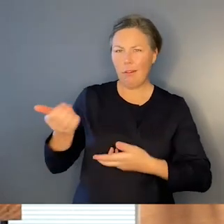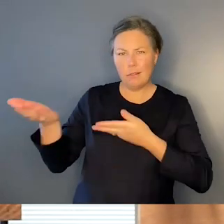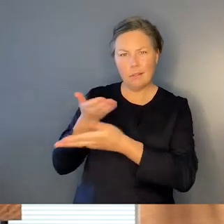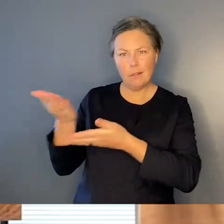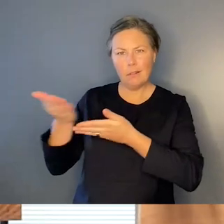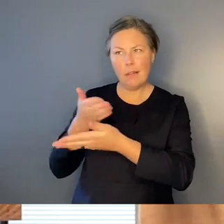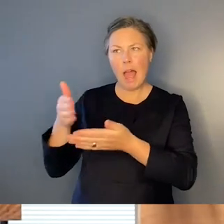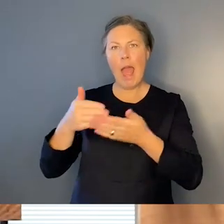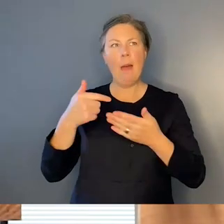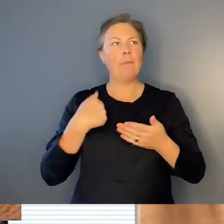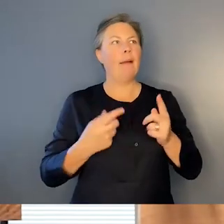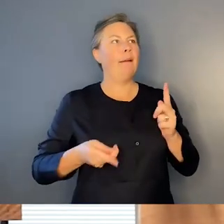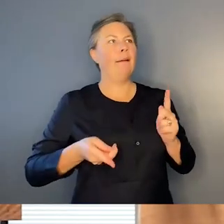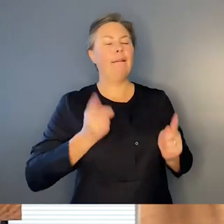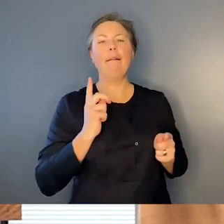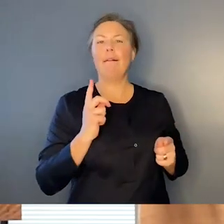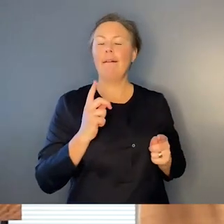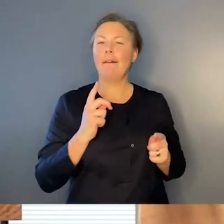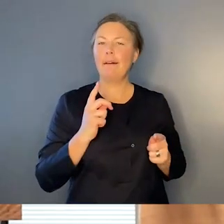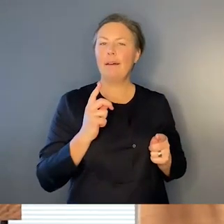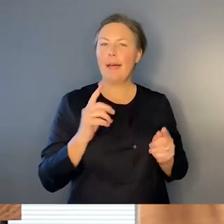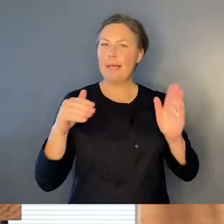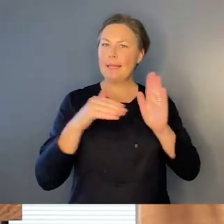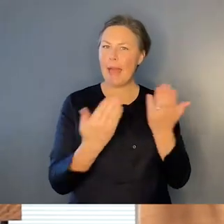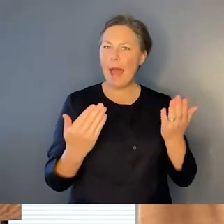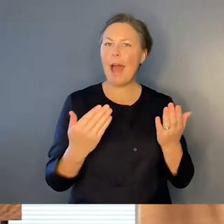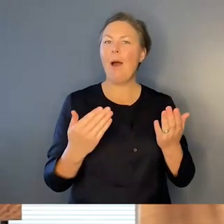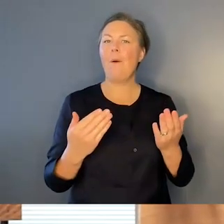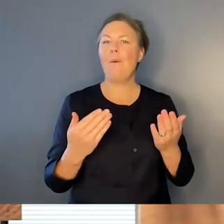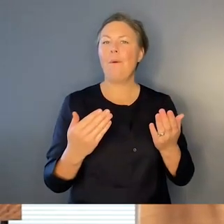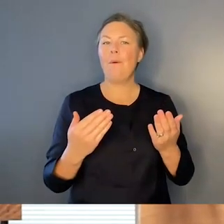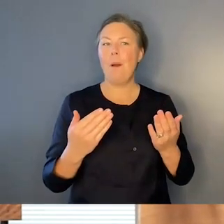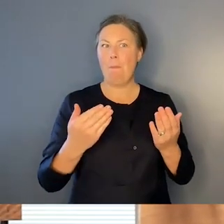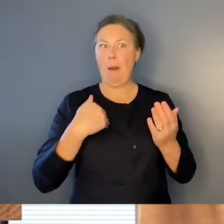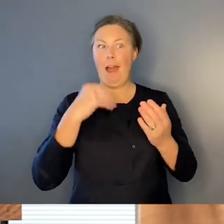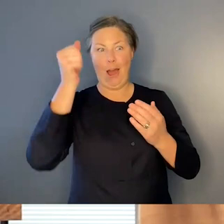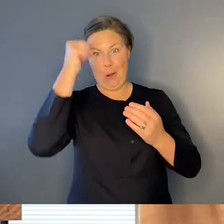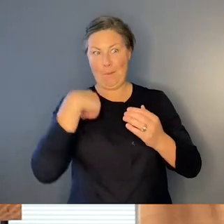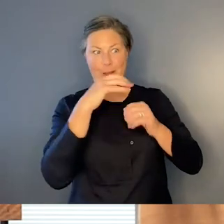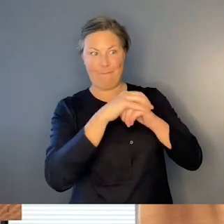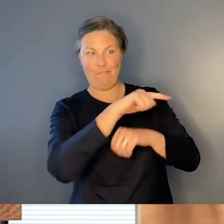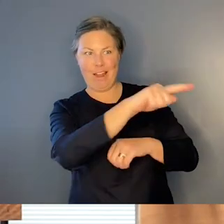I think that's clarified a few questions that, certainly, I know a lot of my friends have had and certainly questions